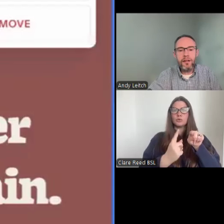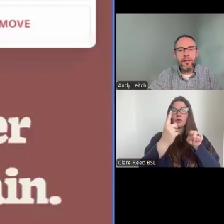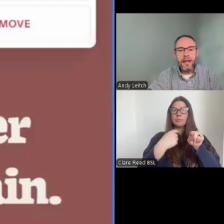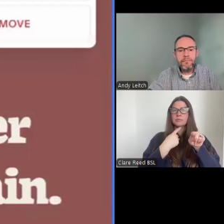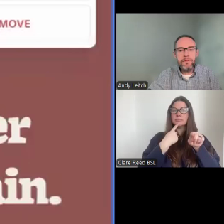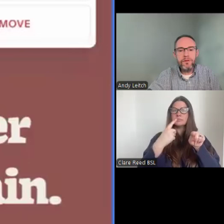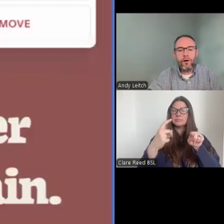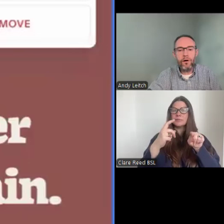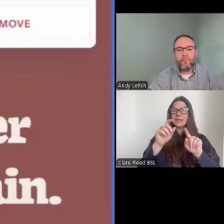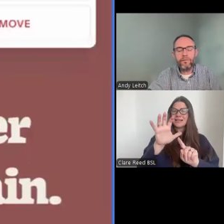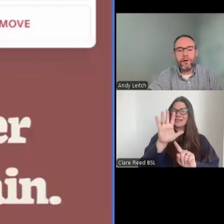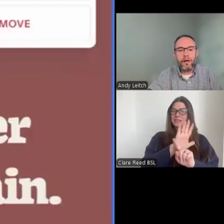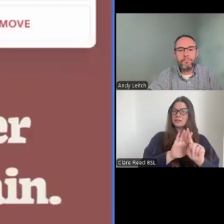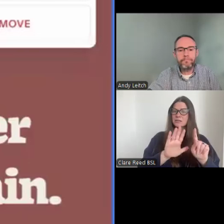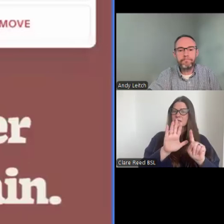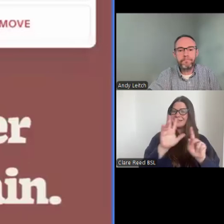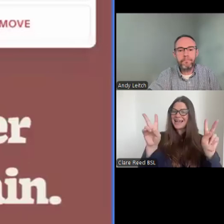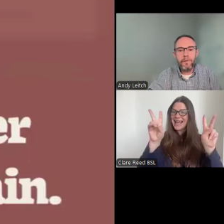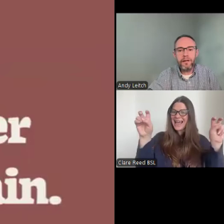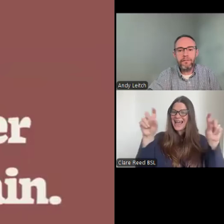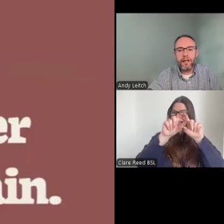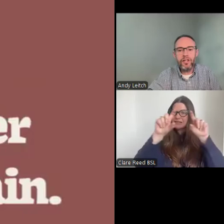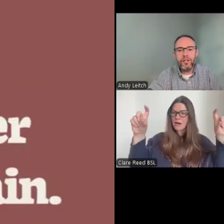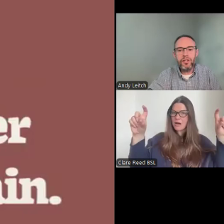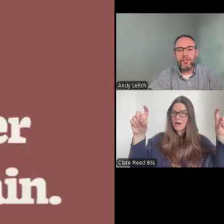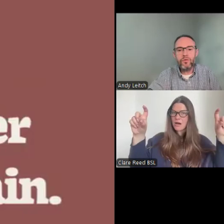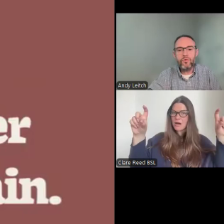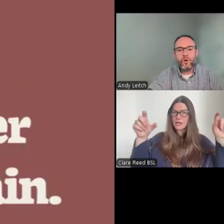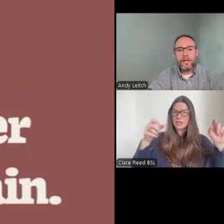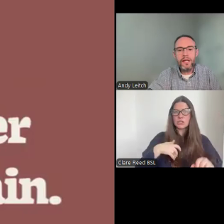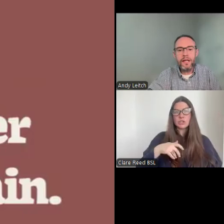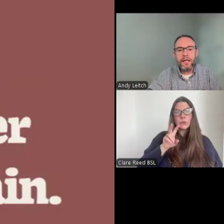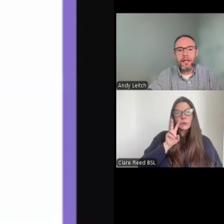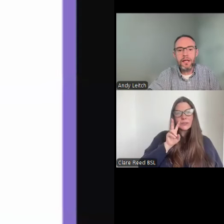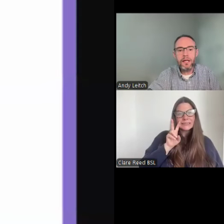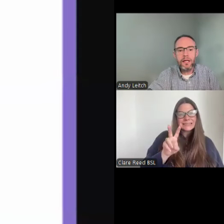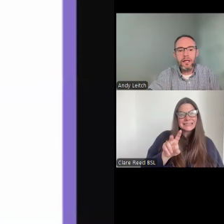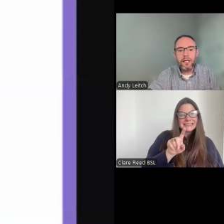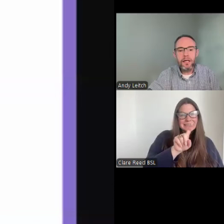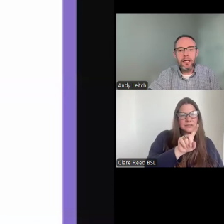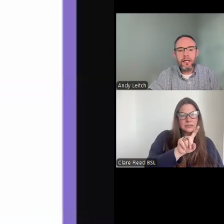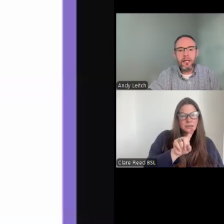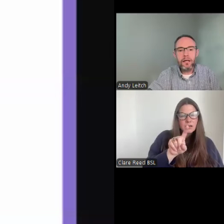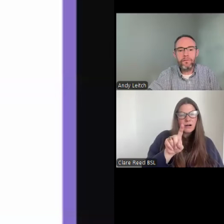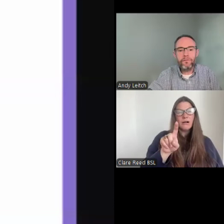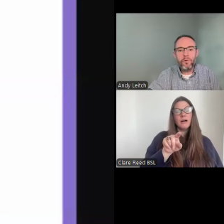the names of my navigation doesn't really conform